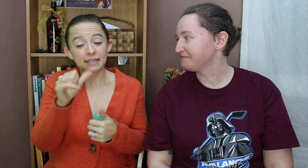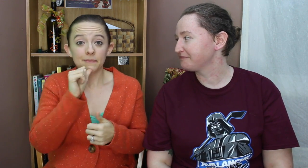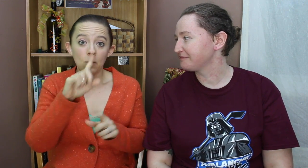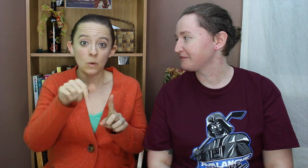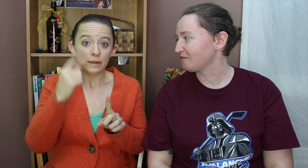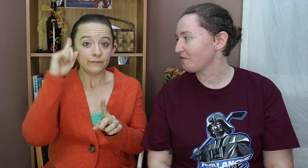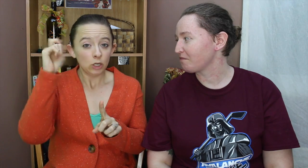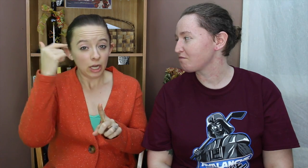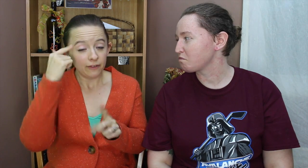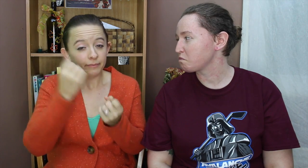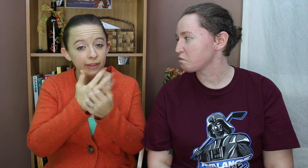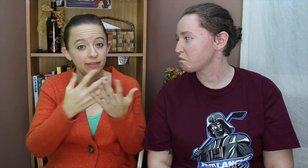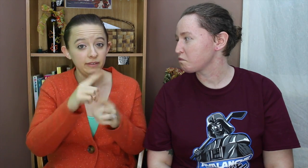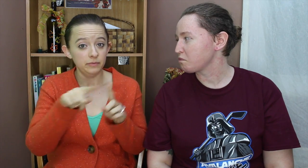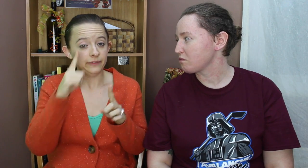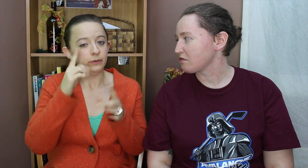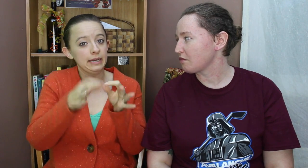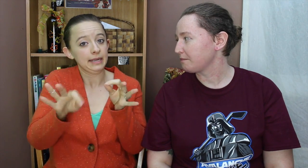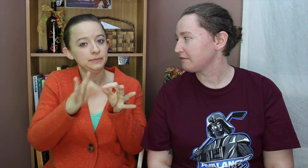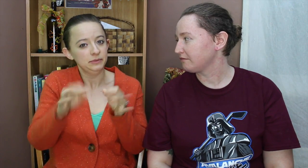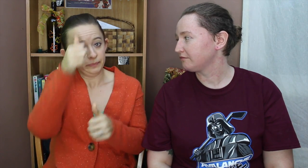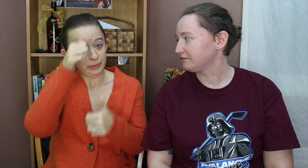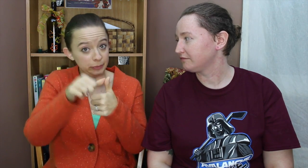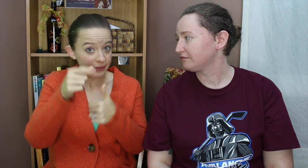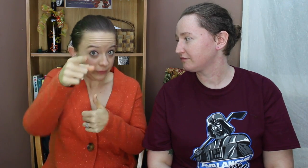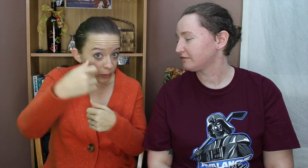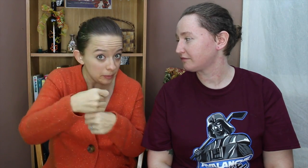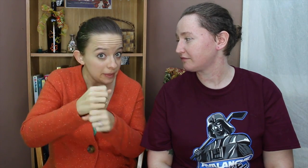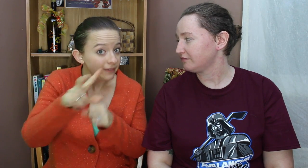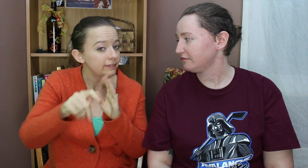[Jill] Right and remember it's not only for the government, but